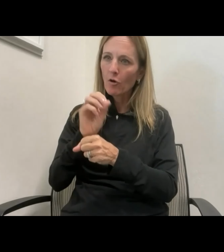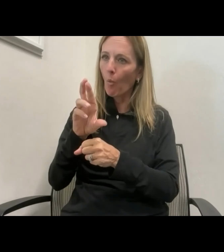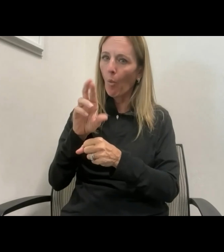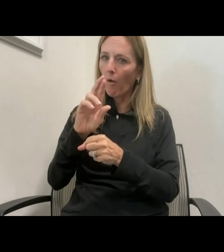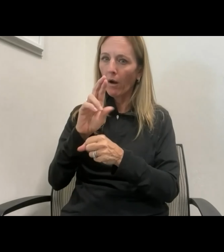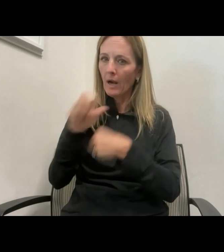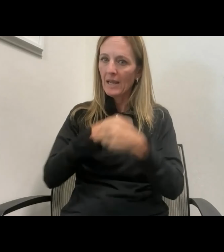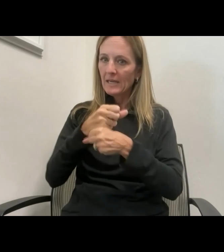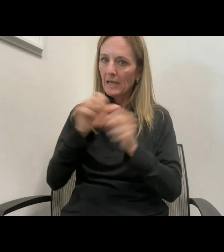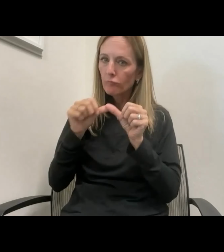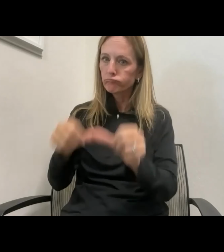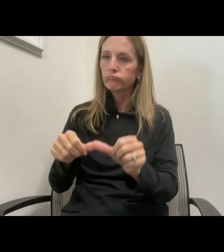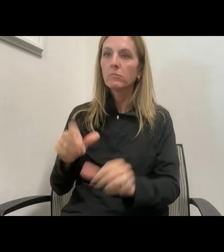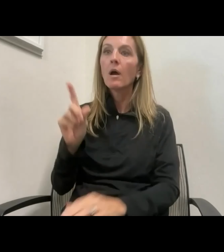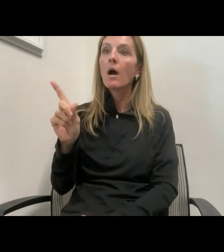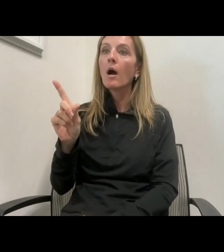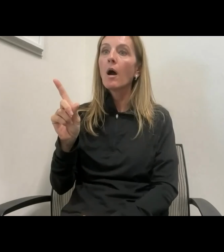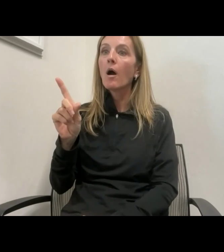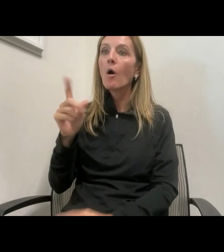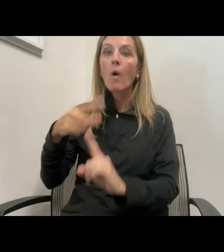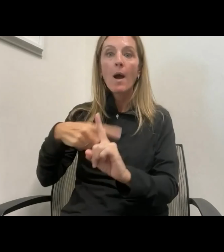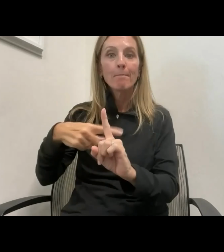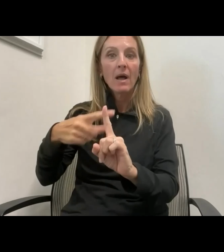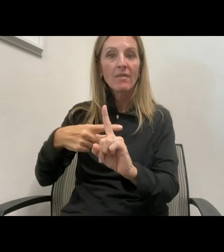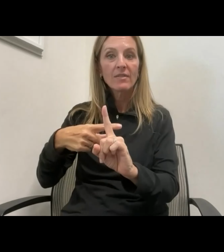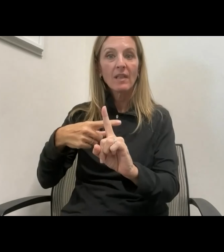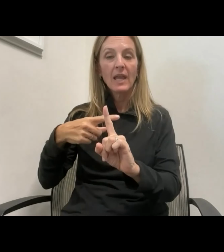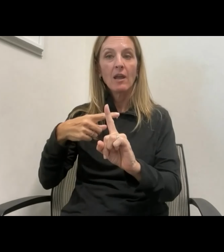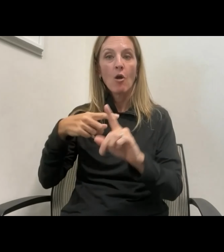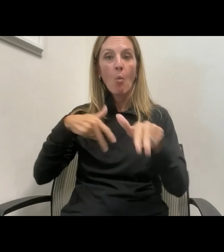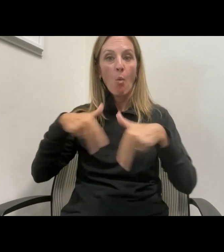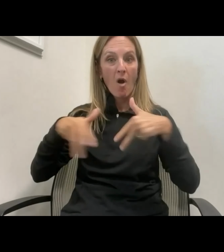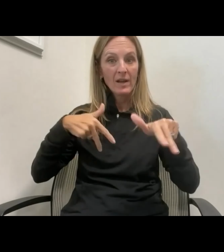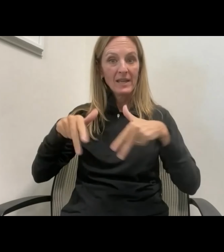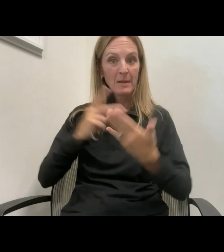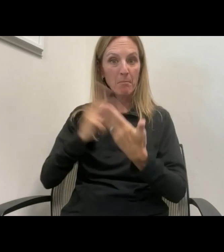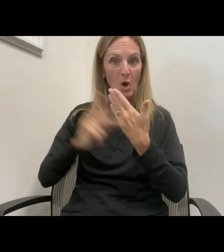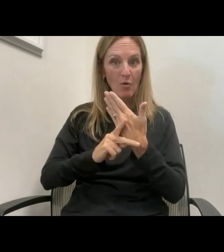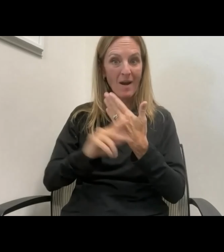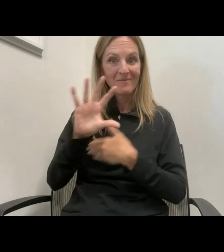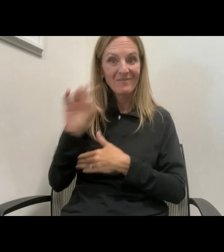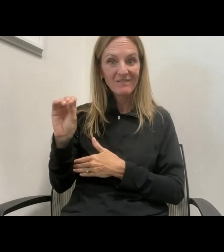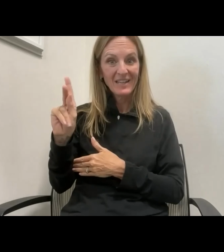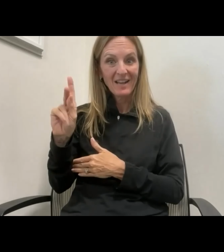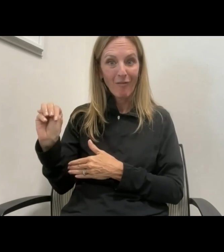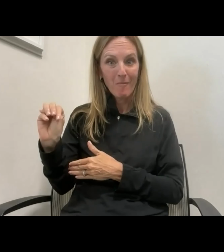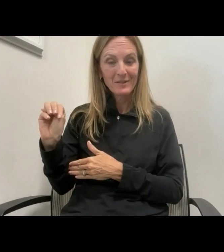Oh a monthly walking program, 50 kilometers in one month and 100 in one month. Incentive was